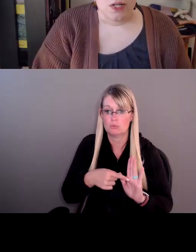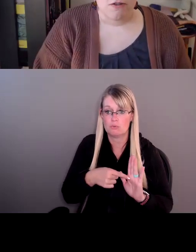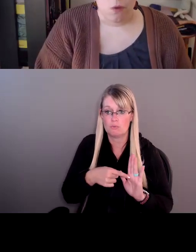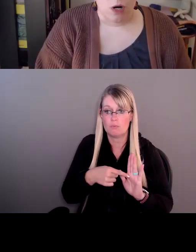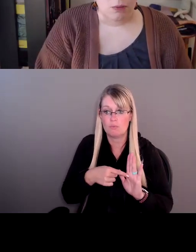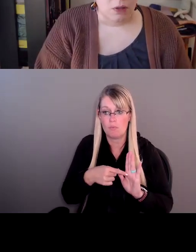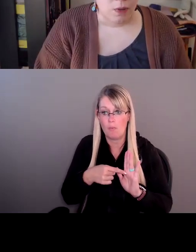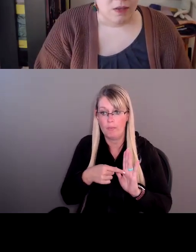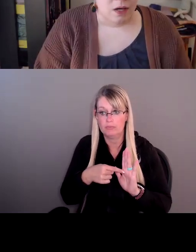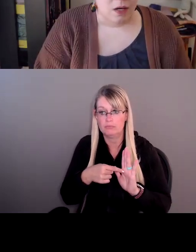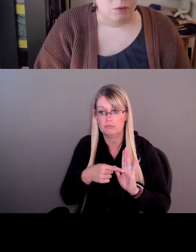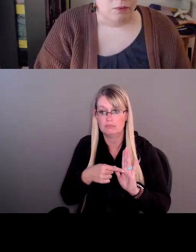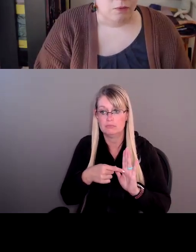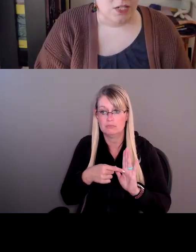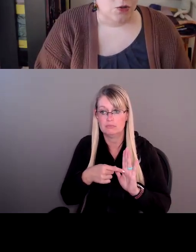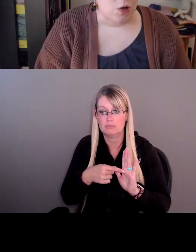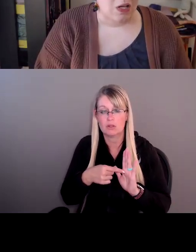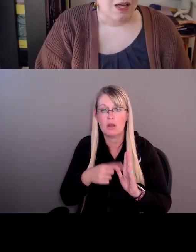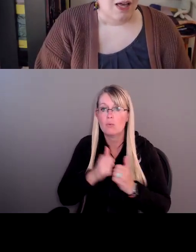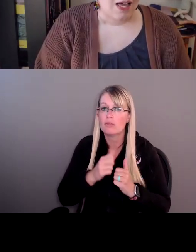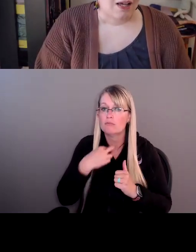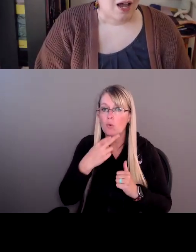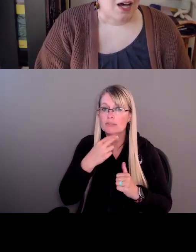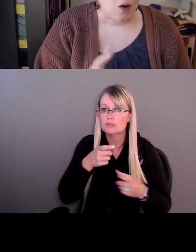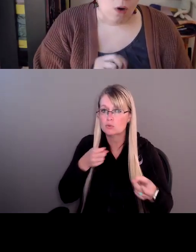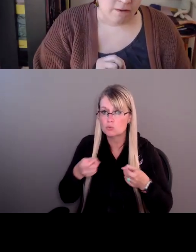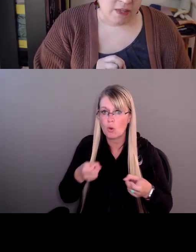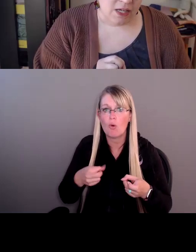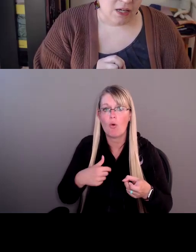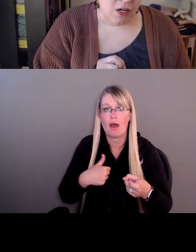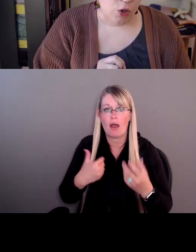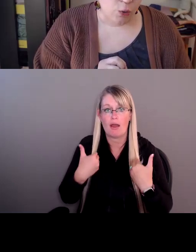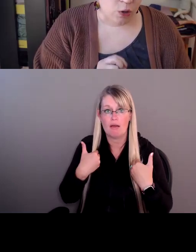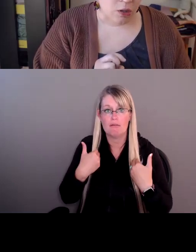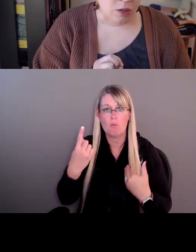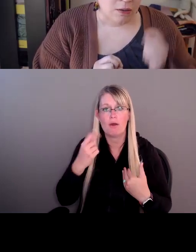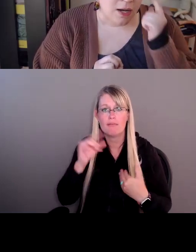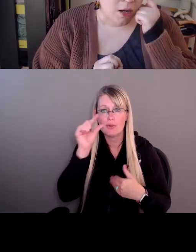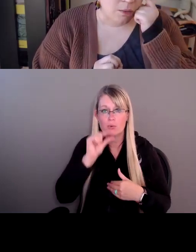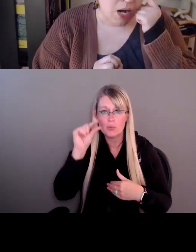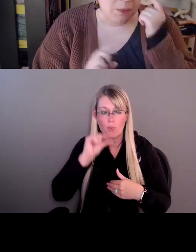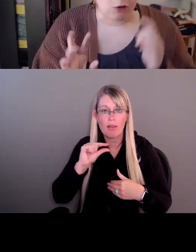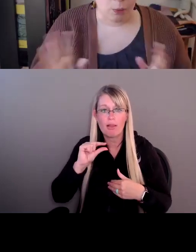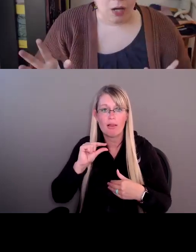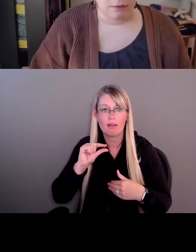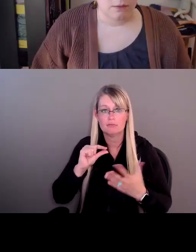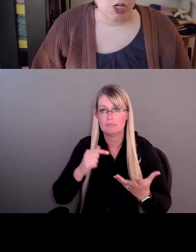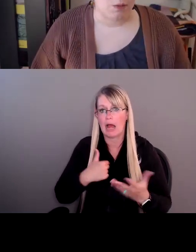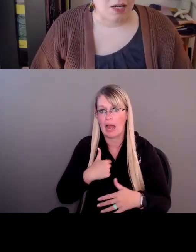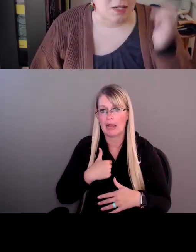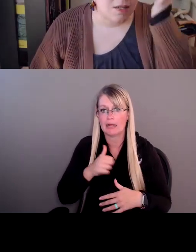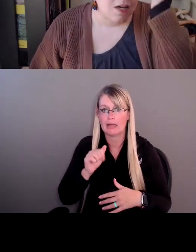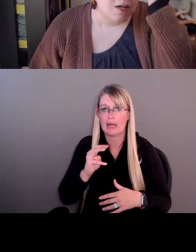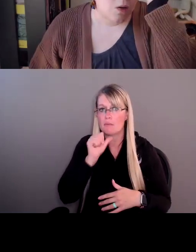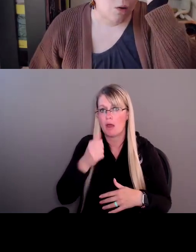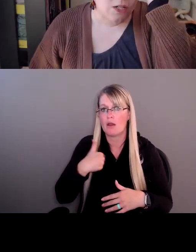a form with voice control, and I got one of the Google -- I am not a robot check boxes, so I do